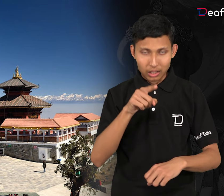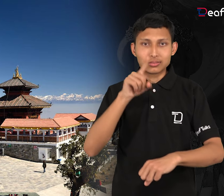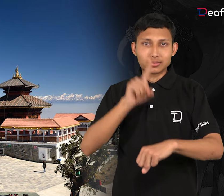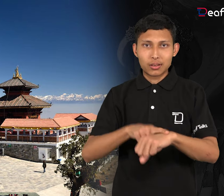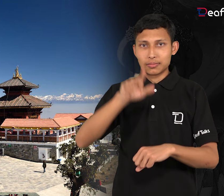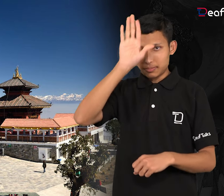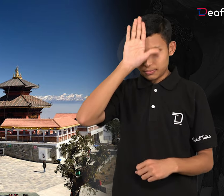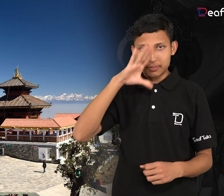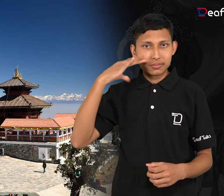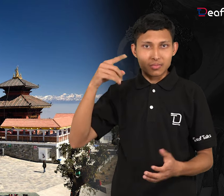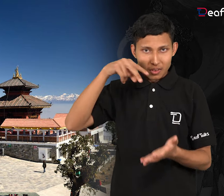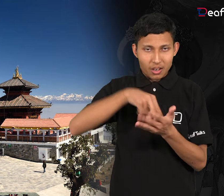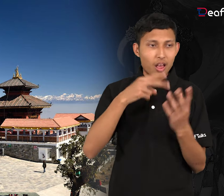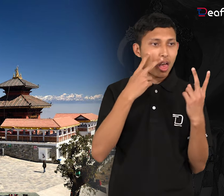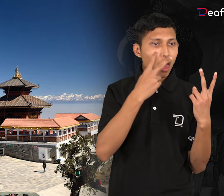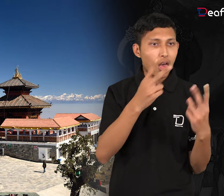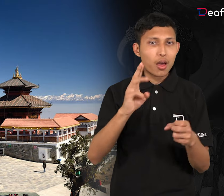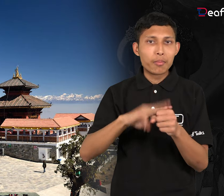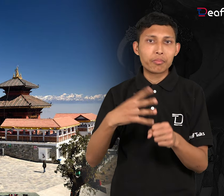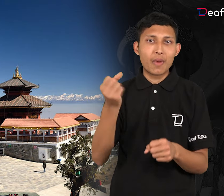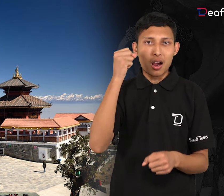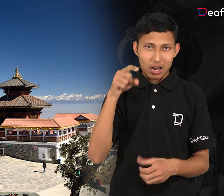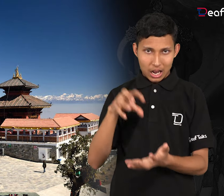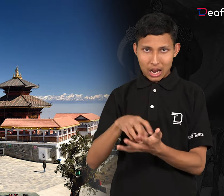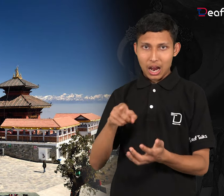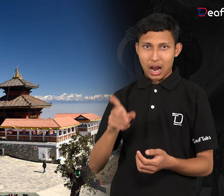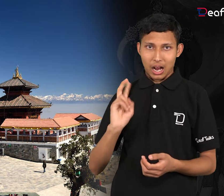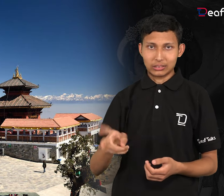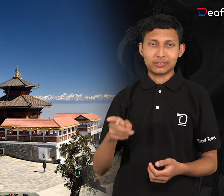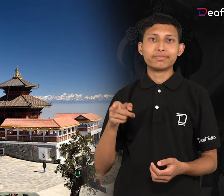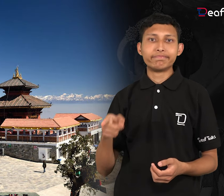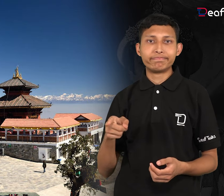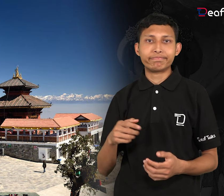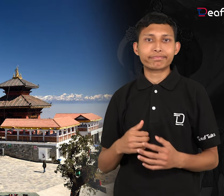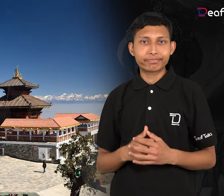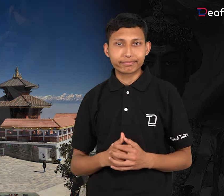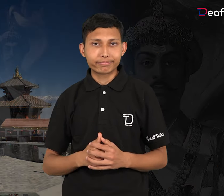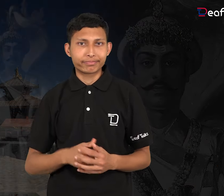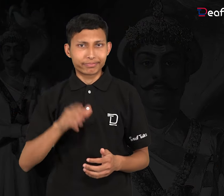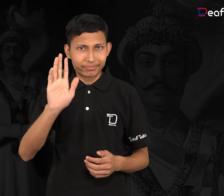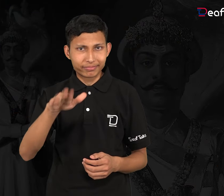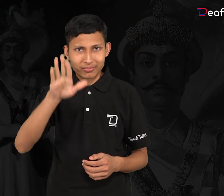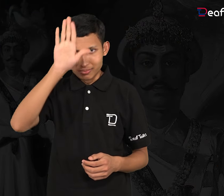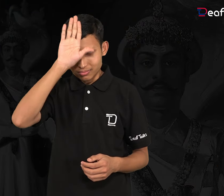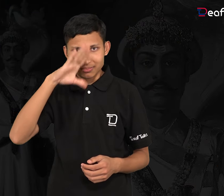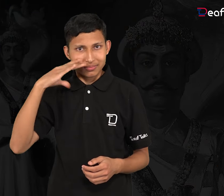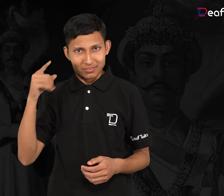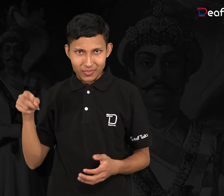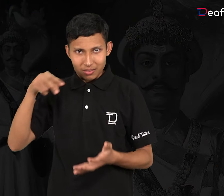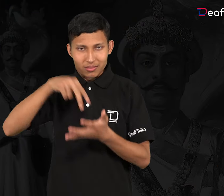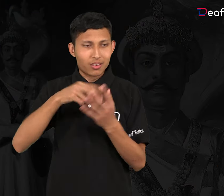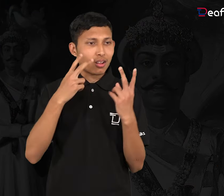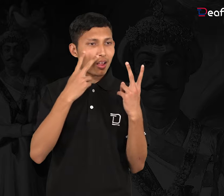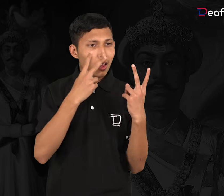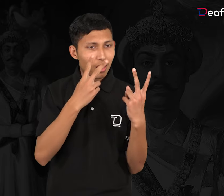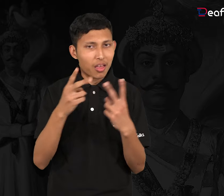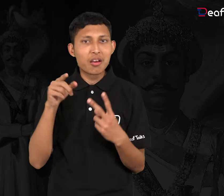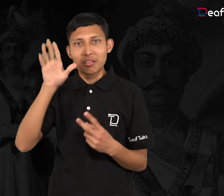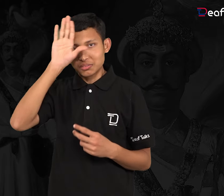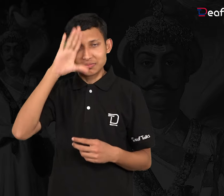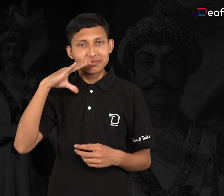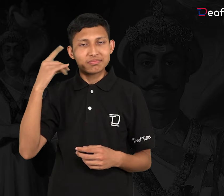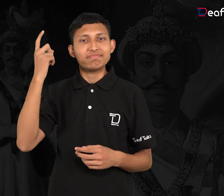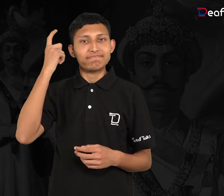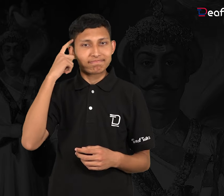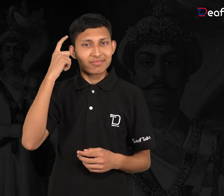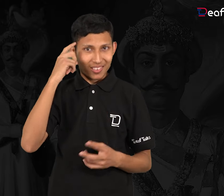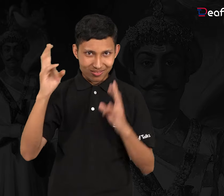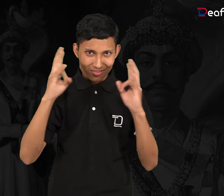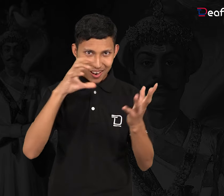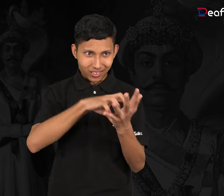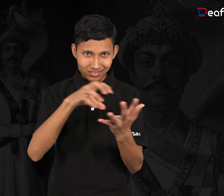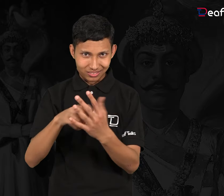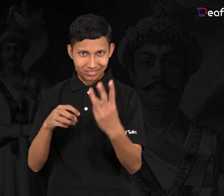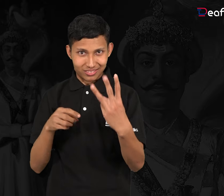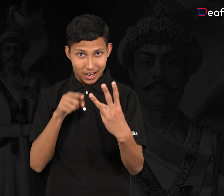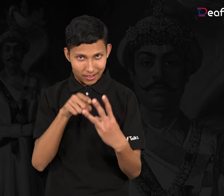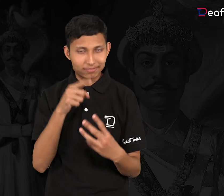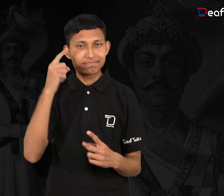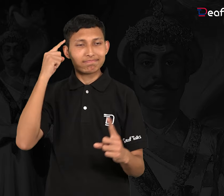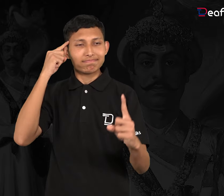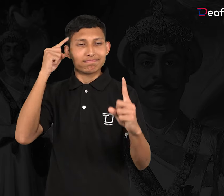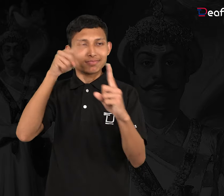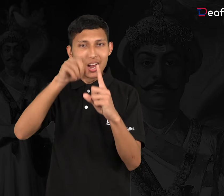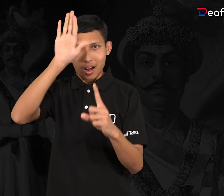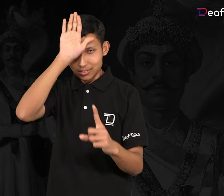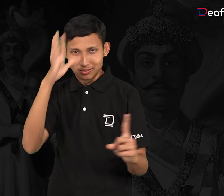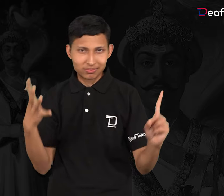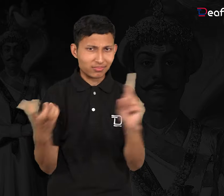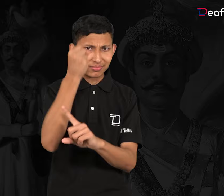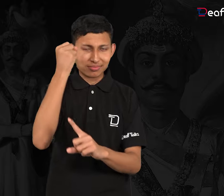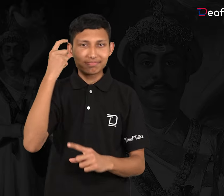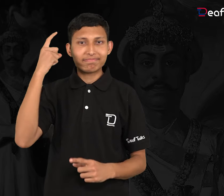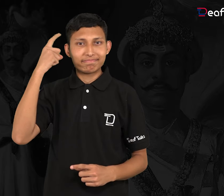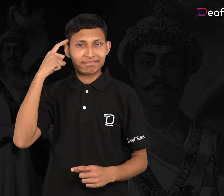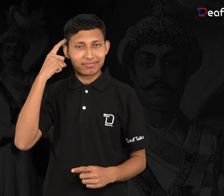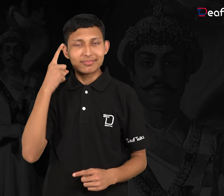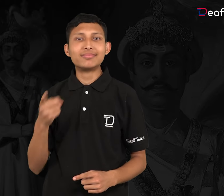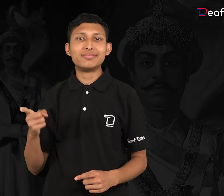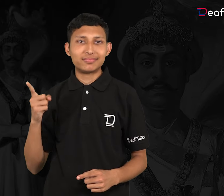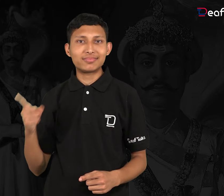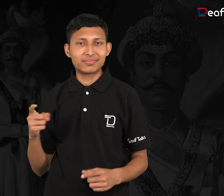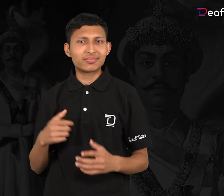At the same time, his desire to become the king of three cities grew in his heart.